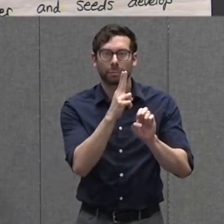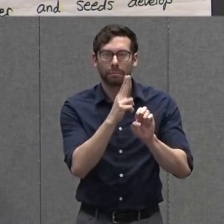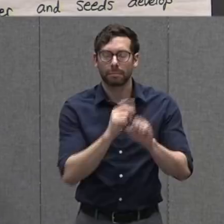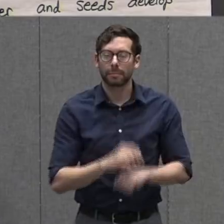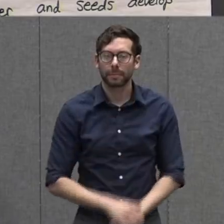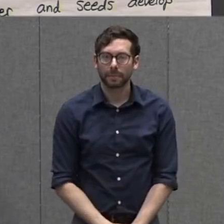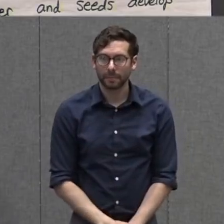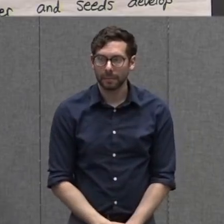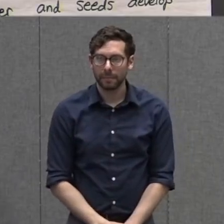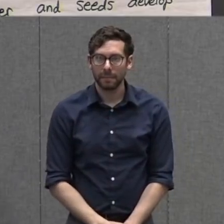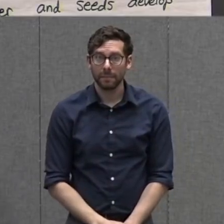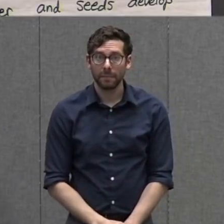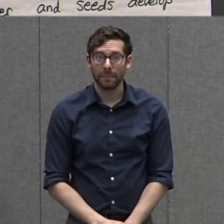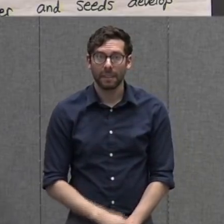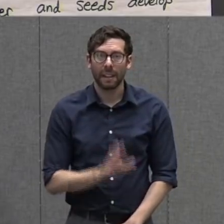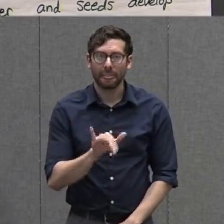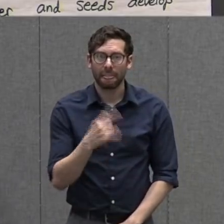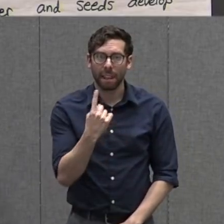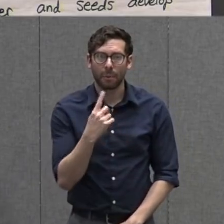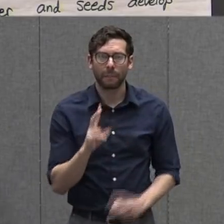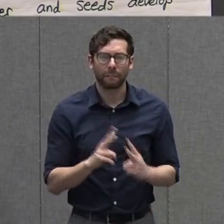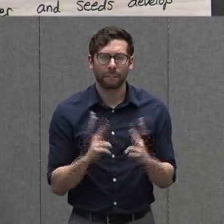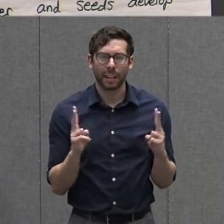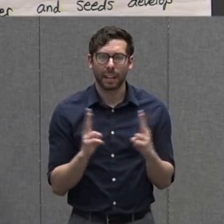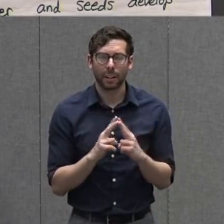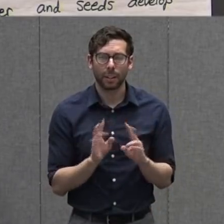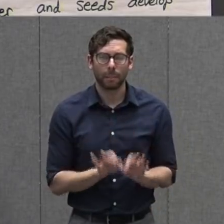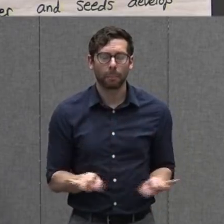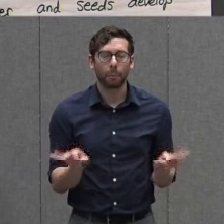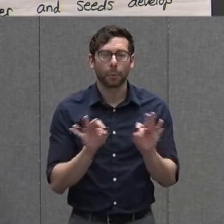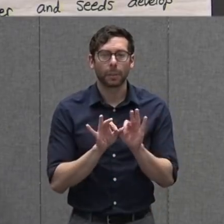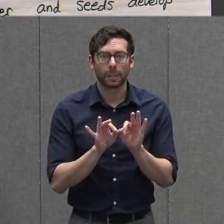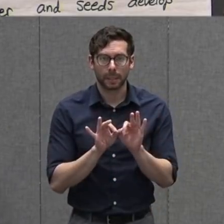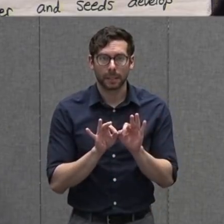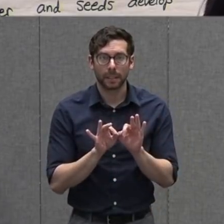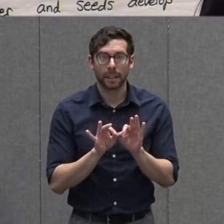That's a very important one. We see re, reuse, reduce.